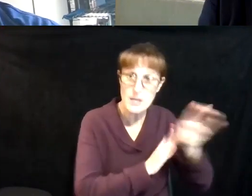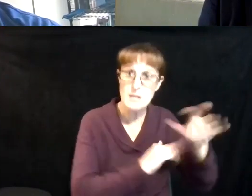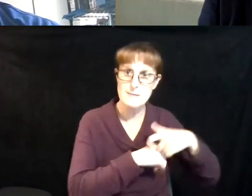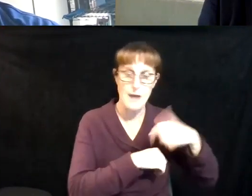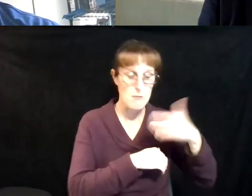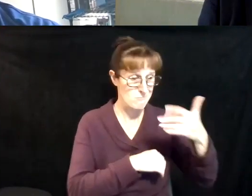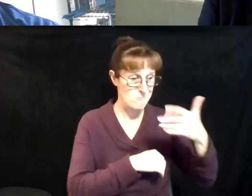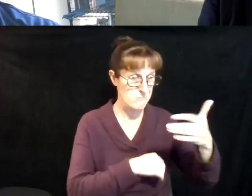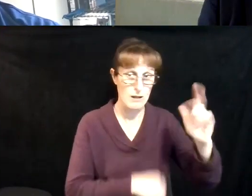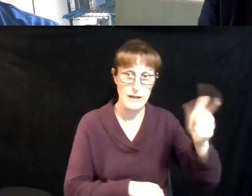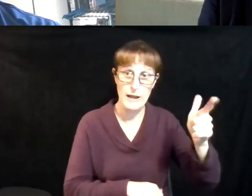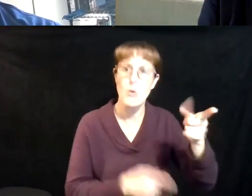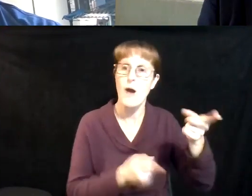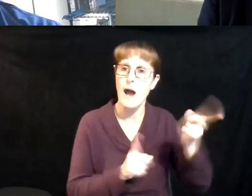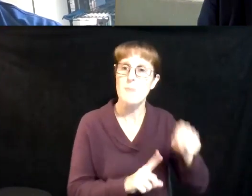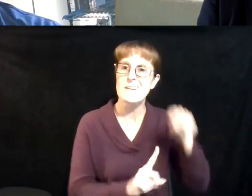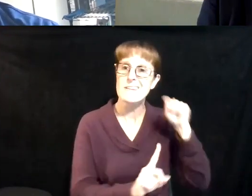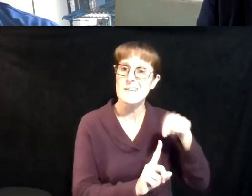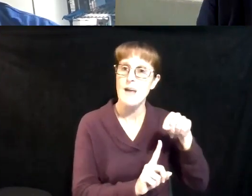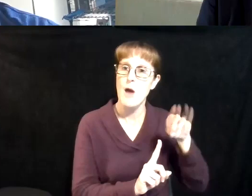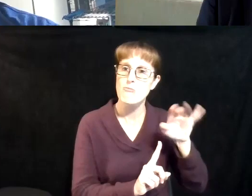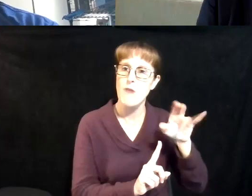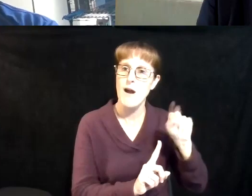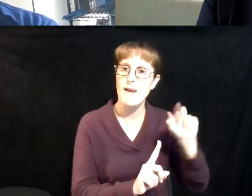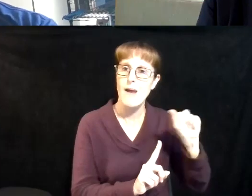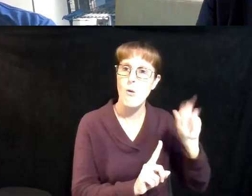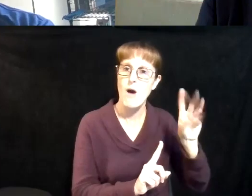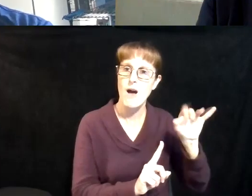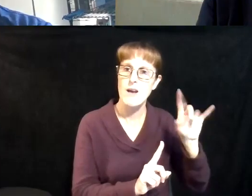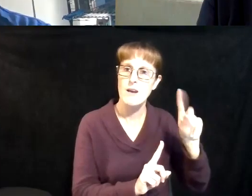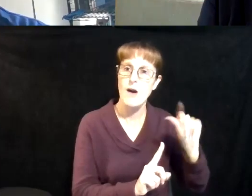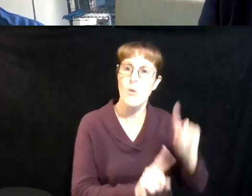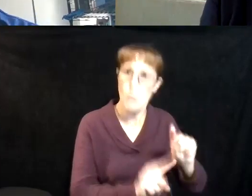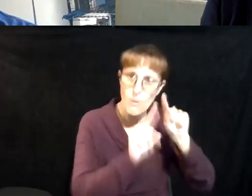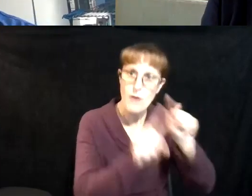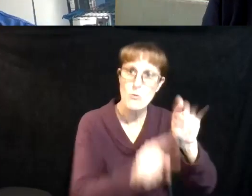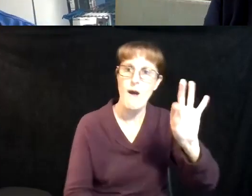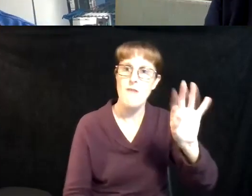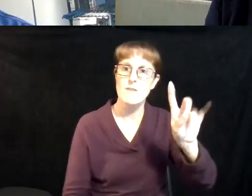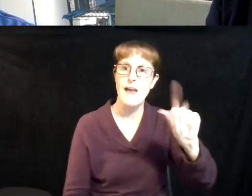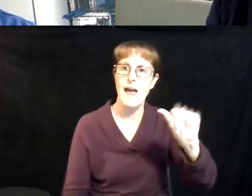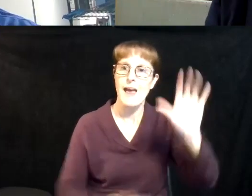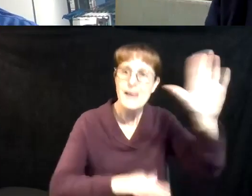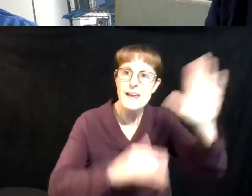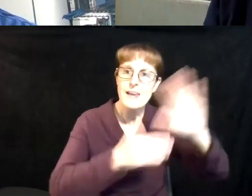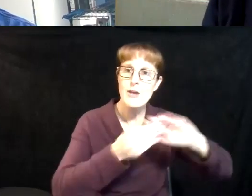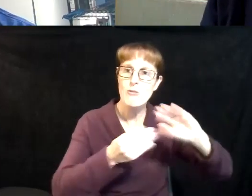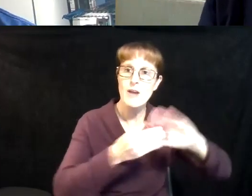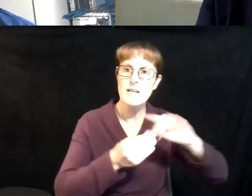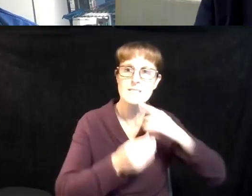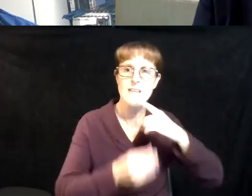He ended up at the FDA hearing, saying this was no longer necessary.